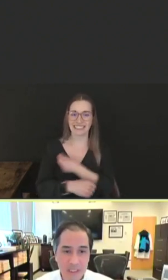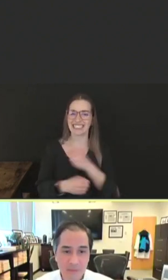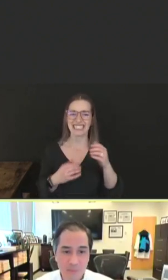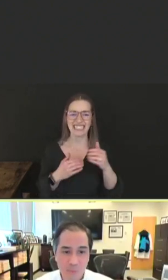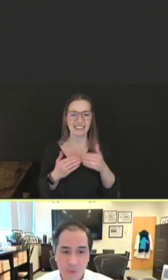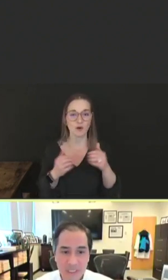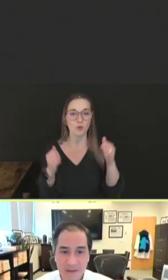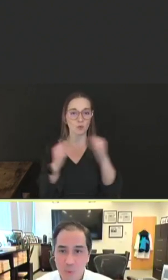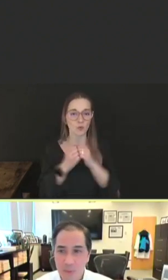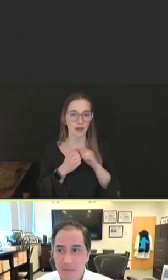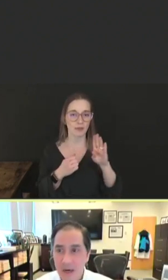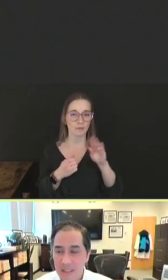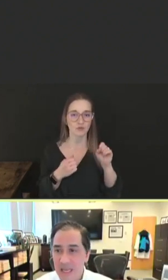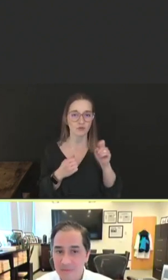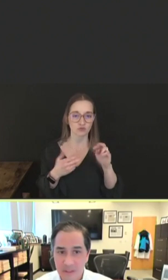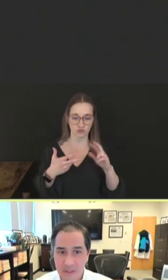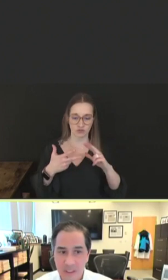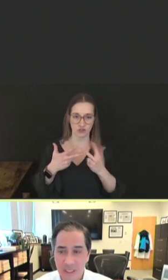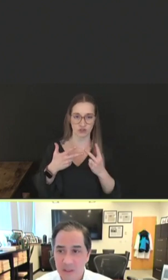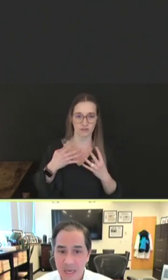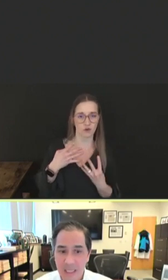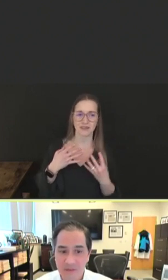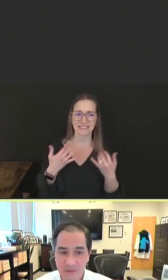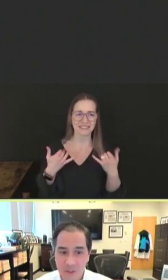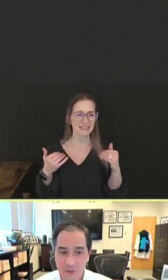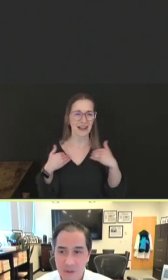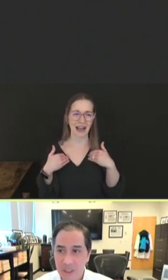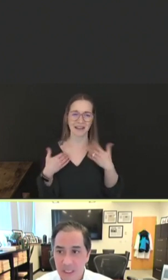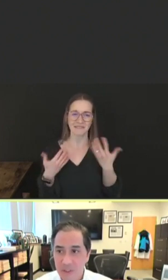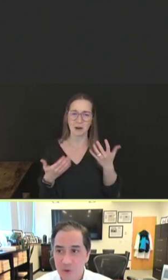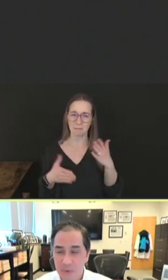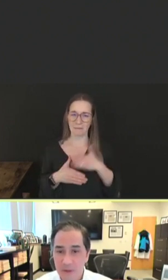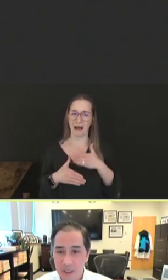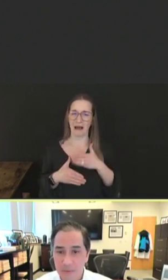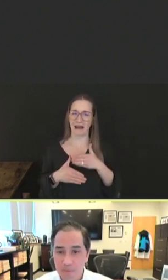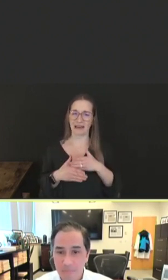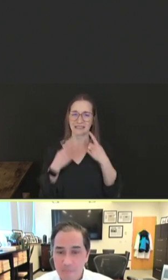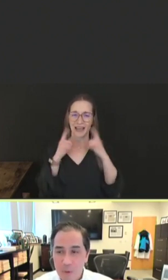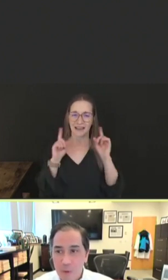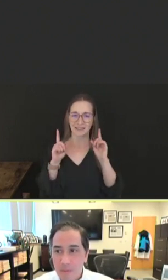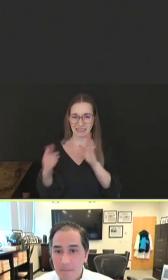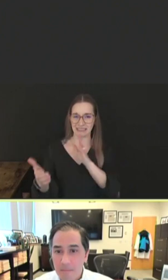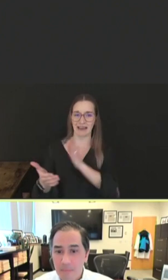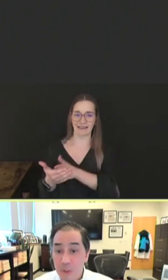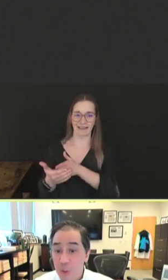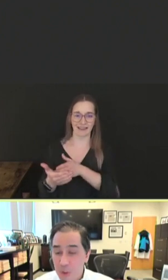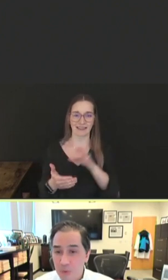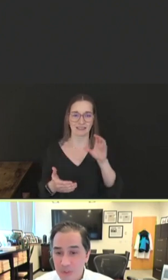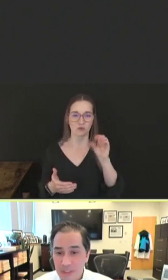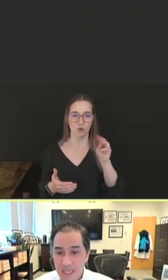really have quite modest efficacy against mild infection against Omicron. The good new is